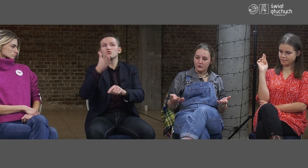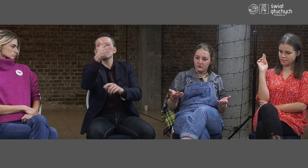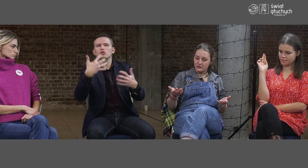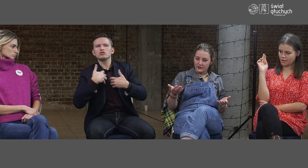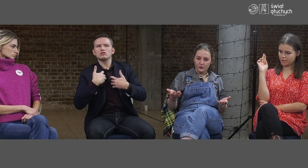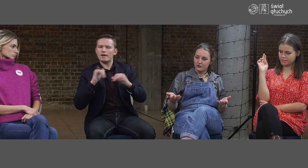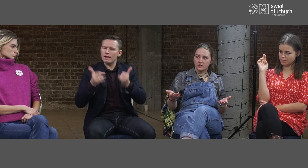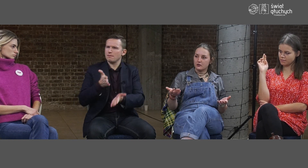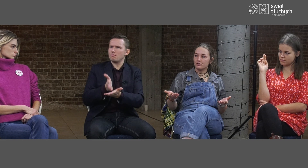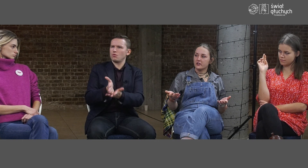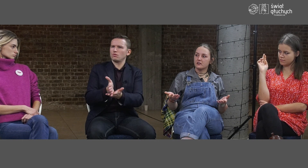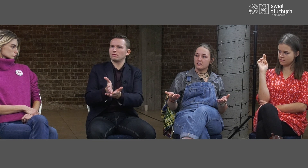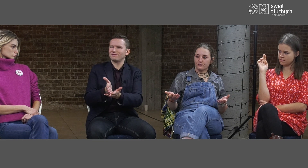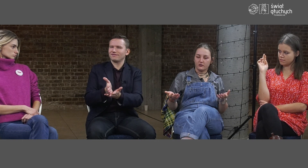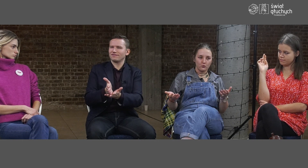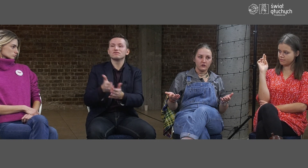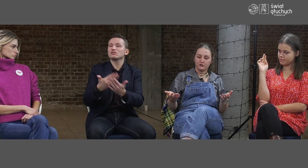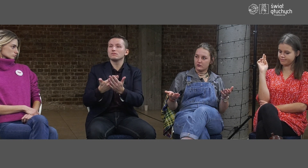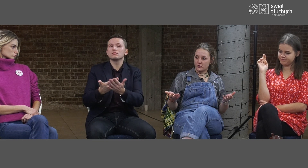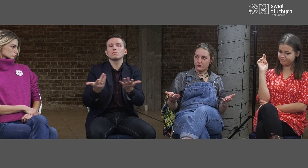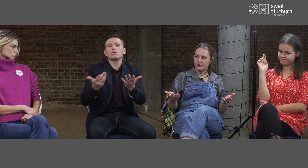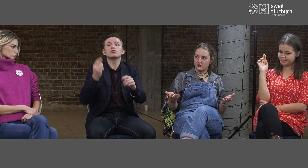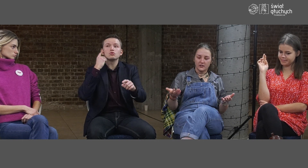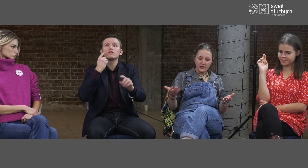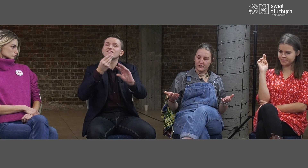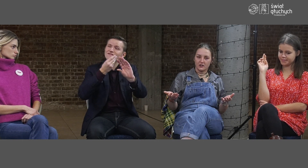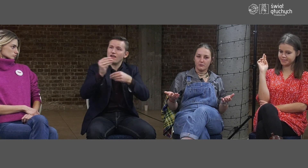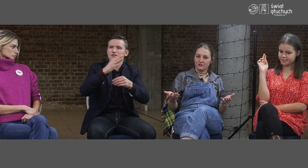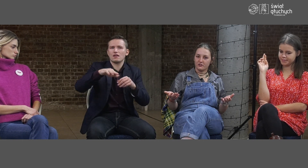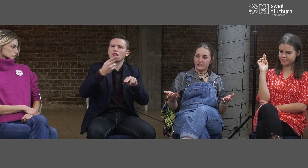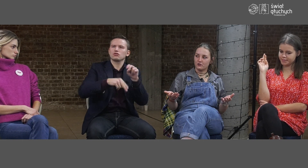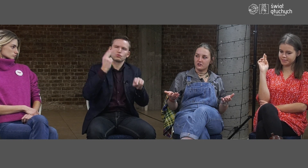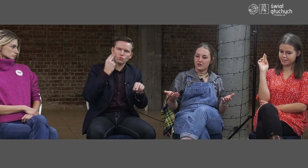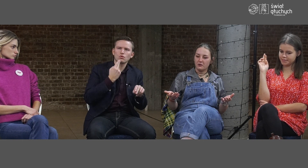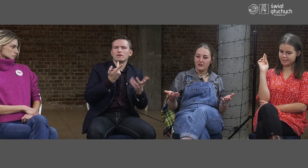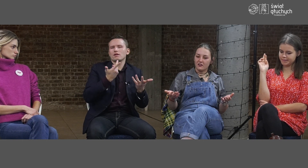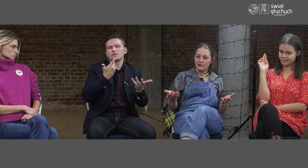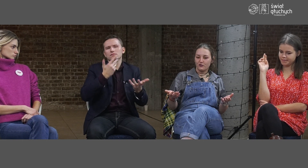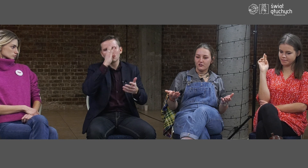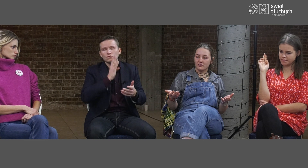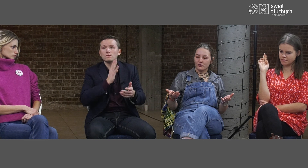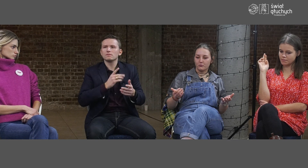because, in the end, there are more hearing people than deaf people, or hard of hearing people, and it will always be that way. So it’s logical